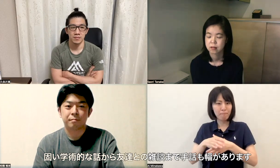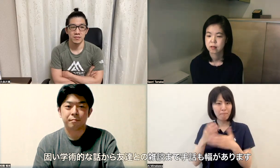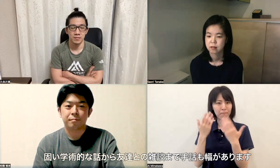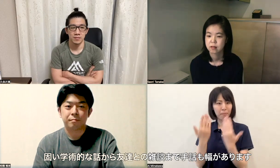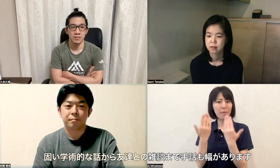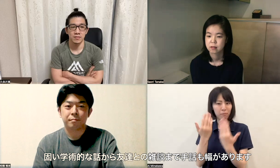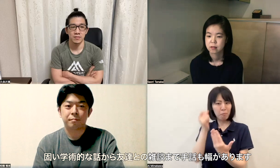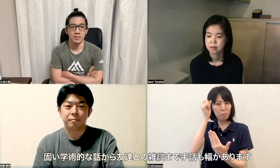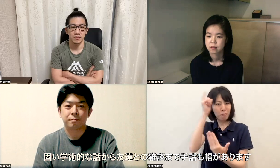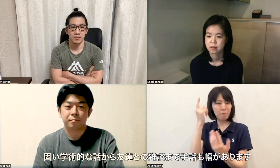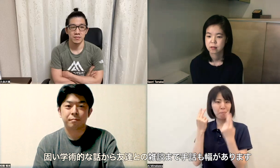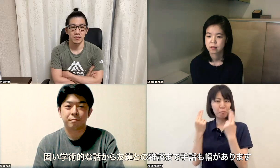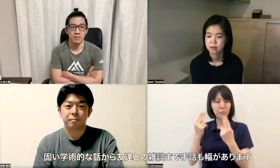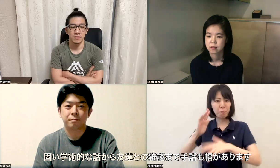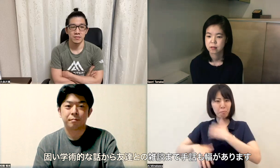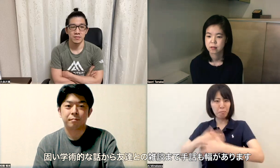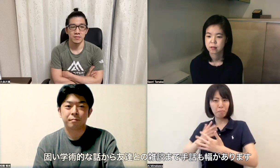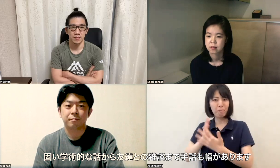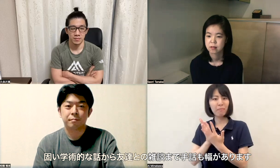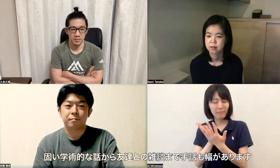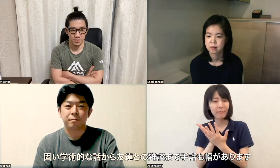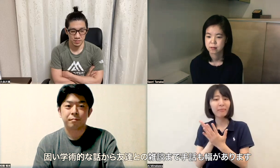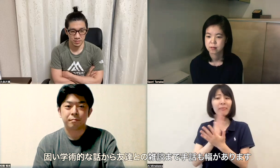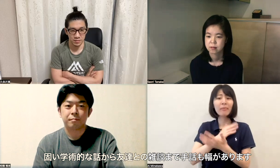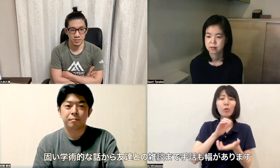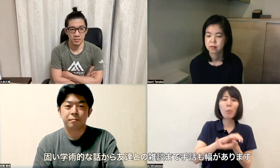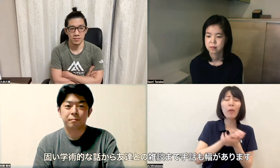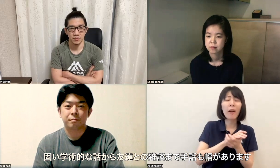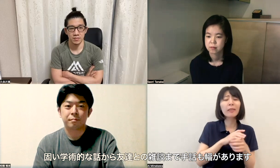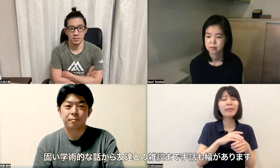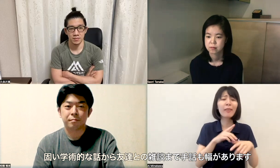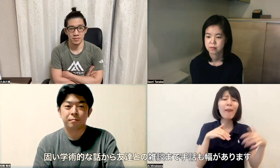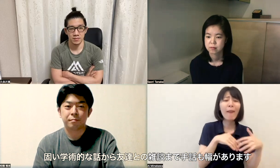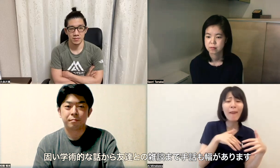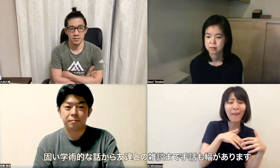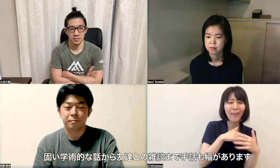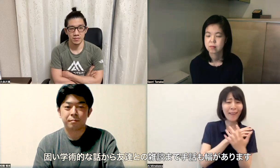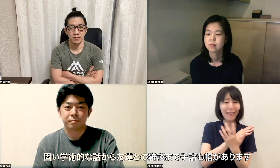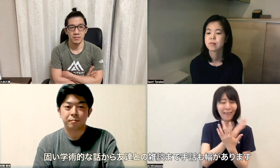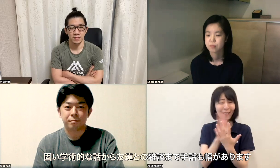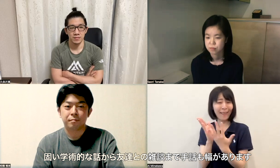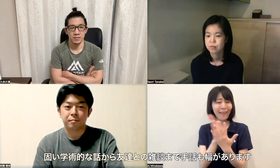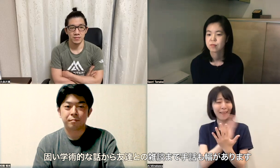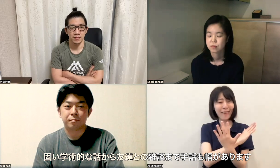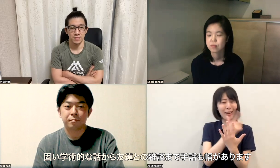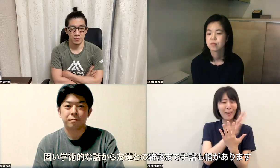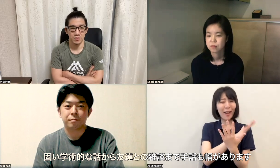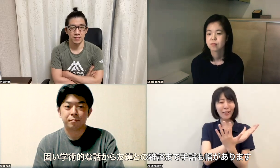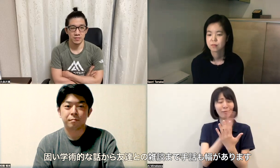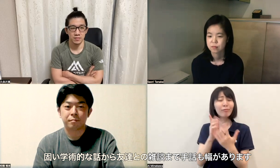from academic discussions to chatting with friends.